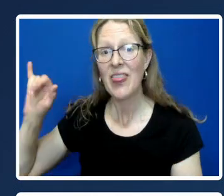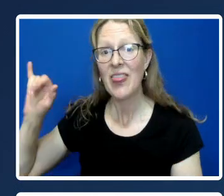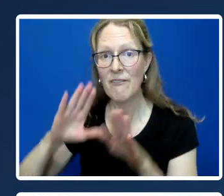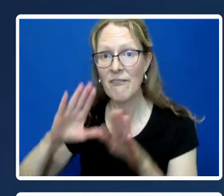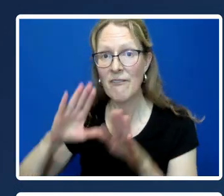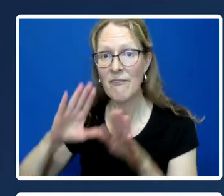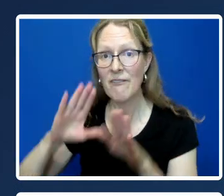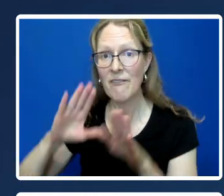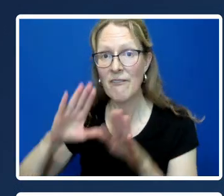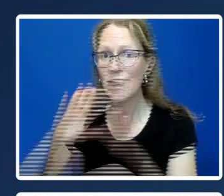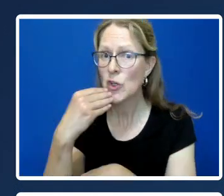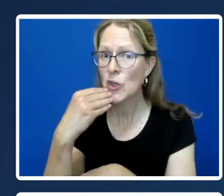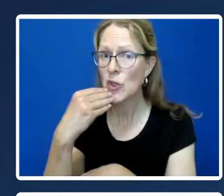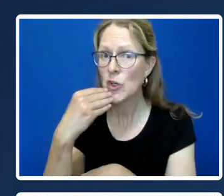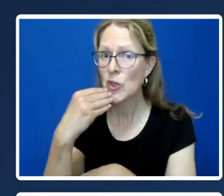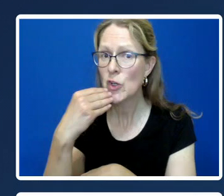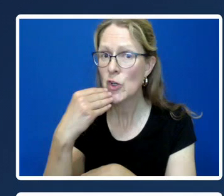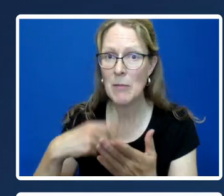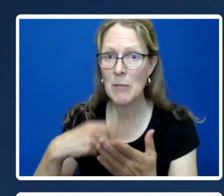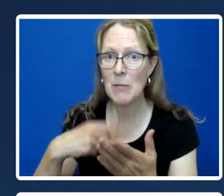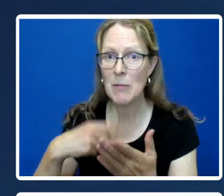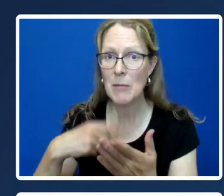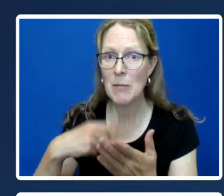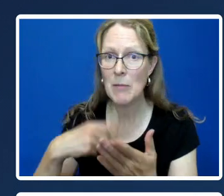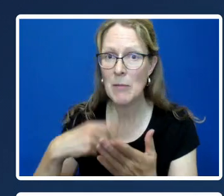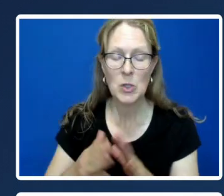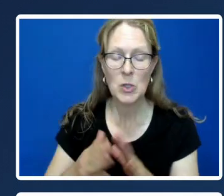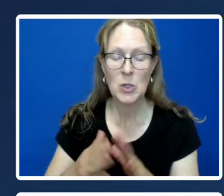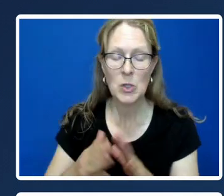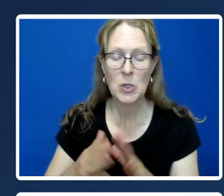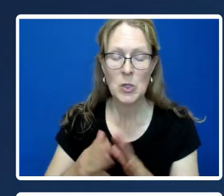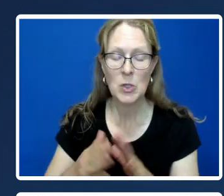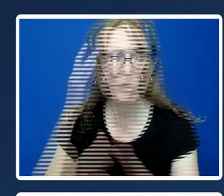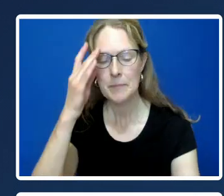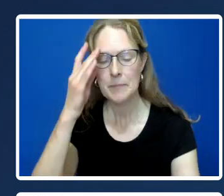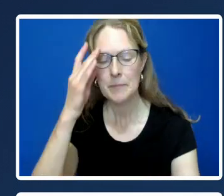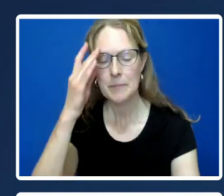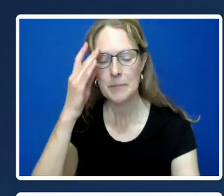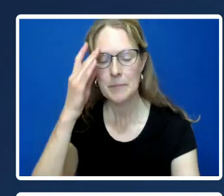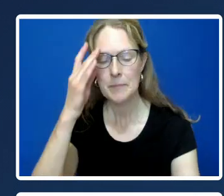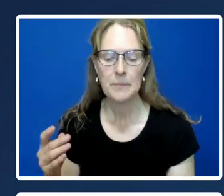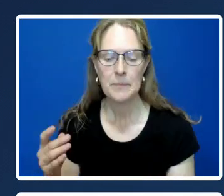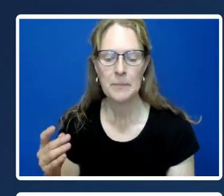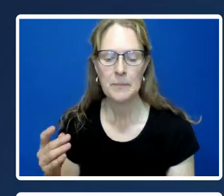And to further orient you all, if you're not already aware,